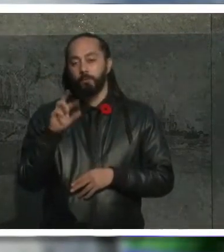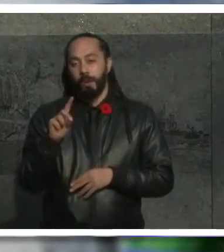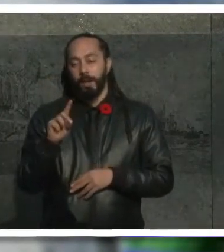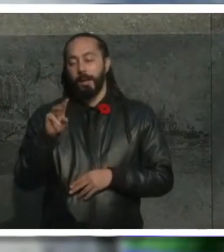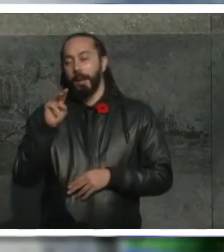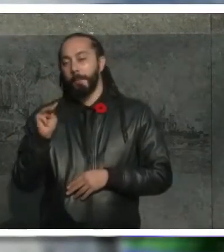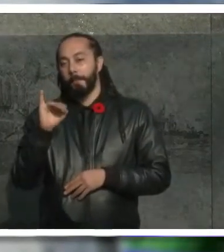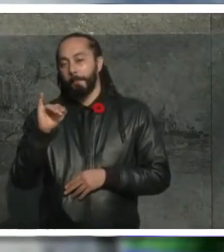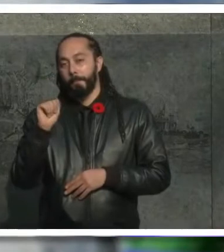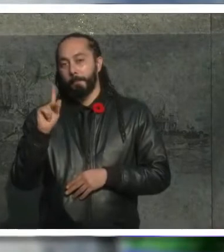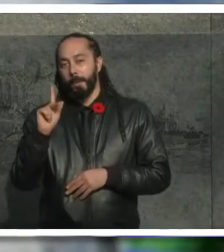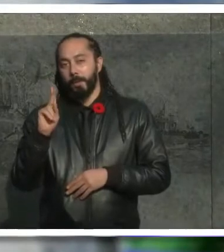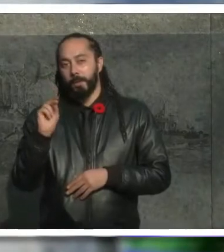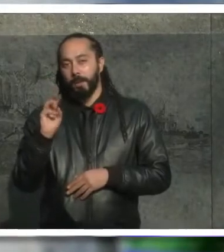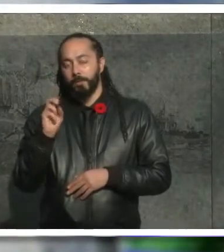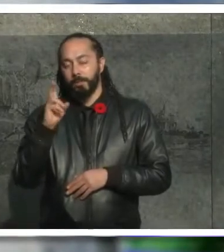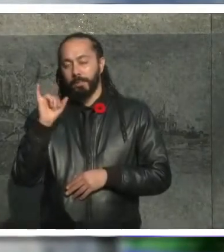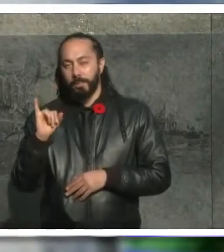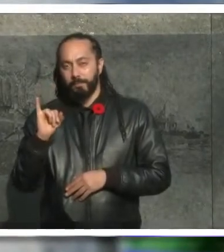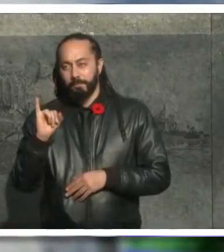(Speaks French)